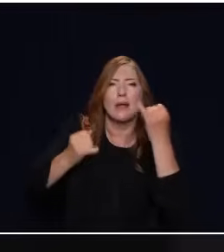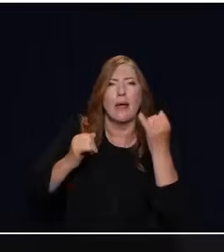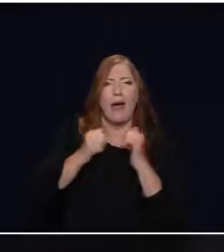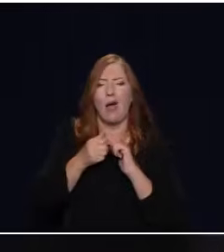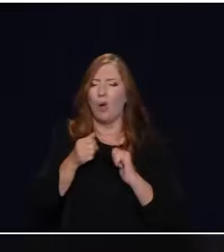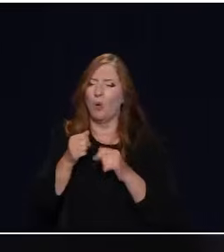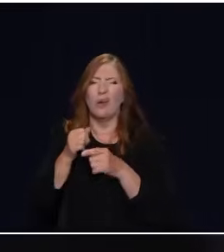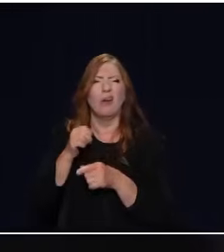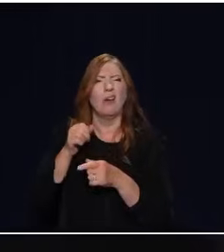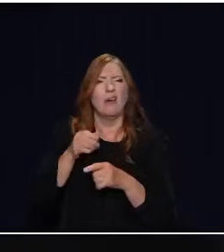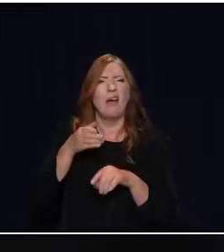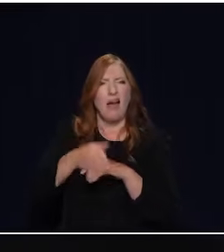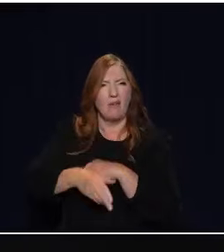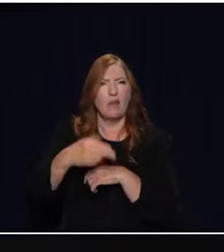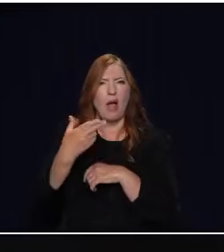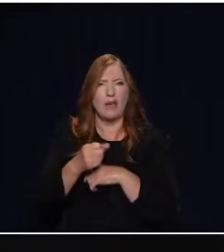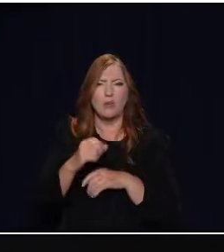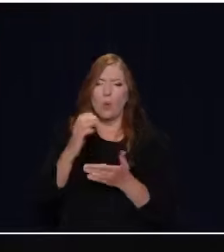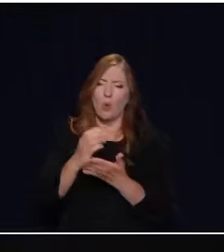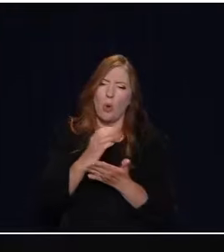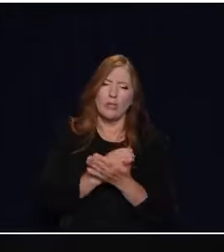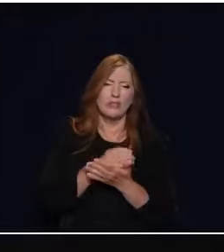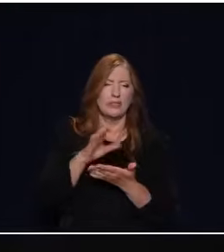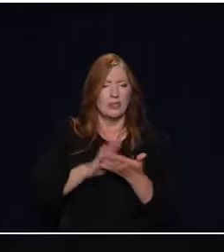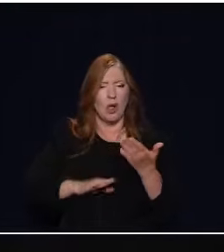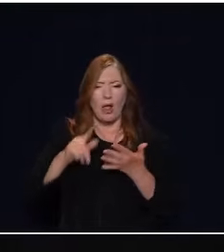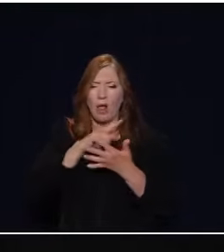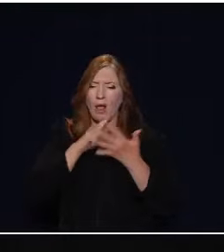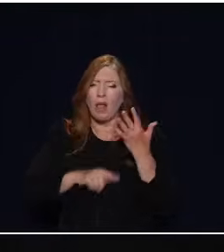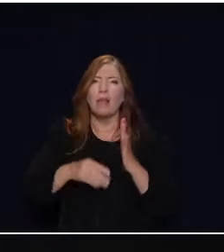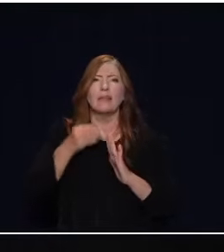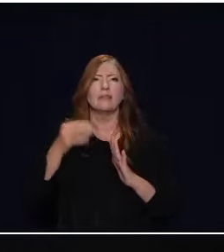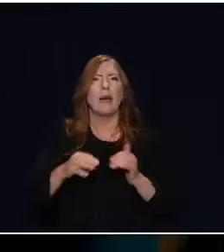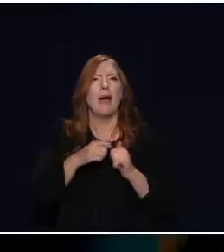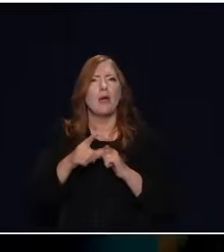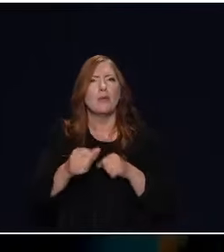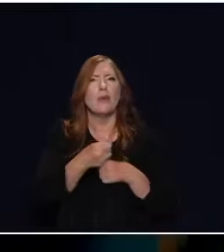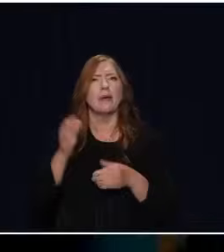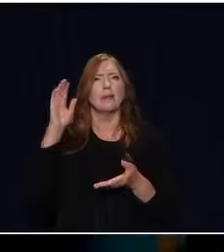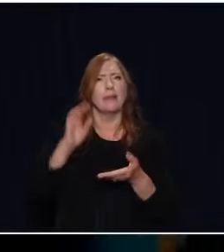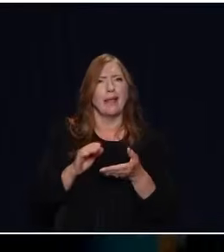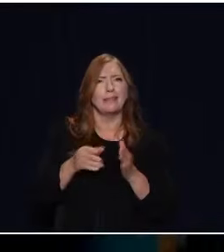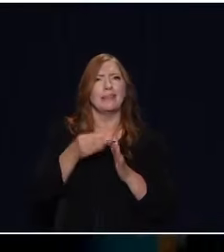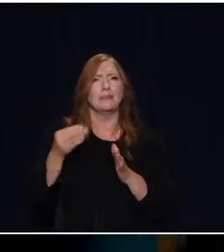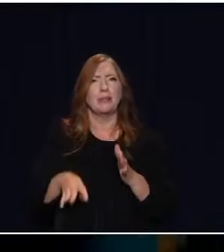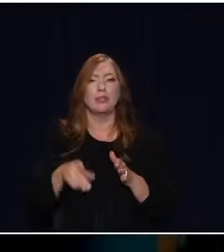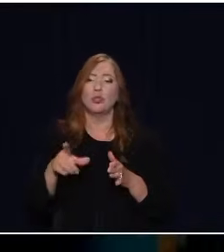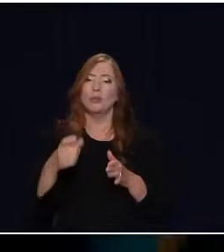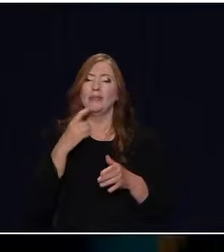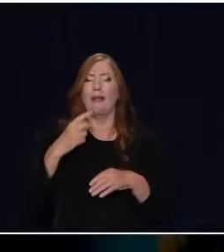I SUPPORT THAT 100%.